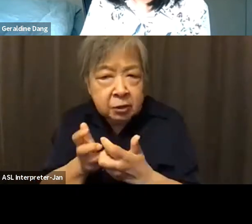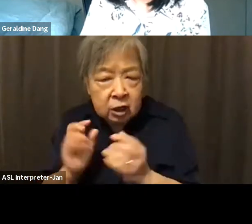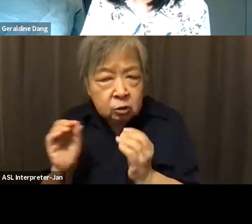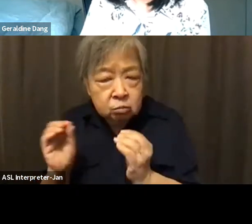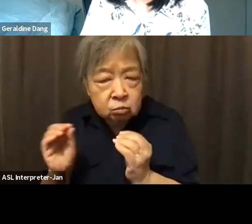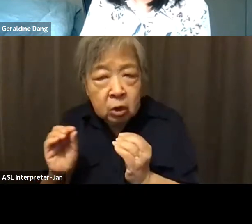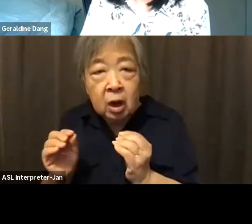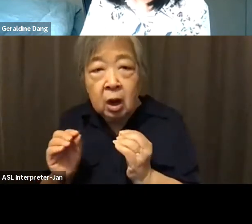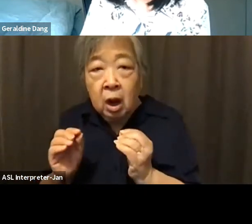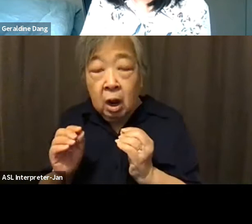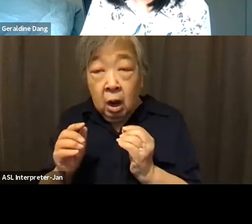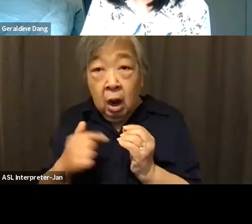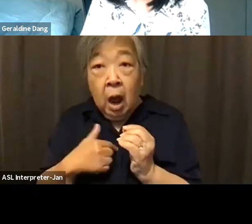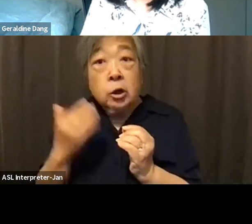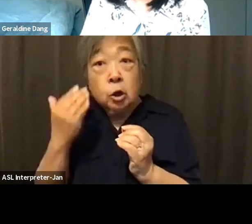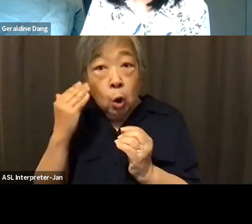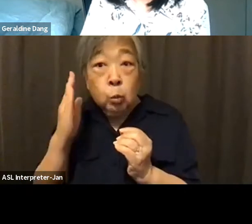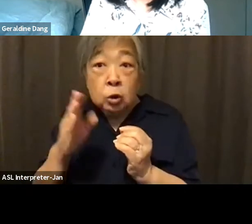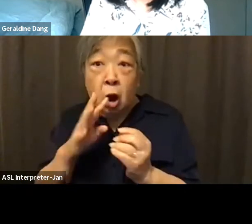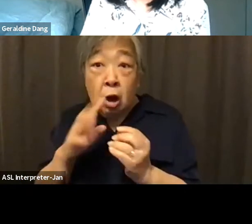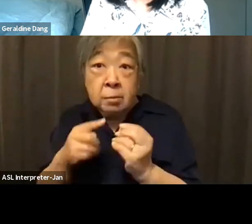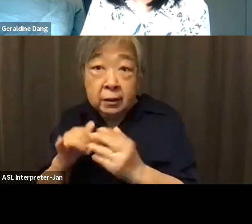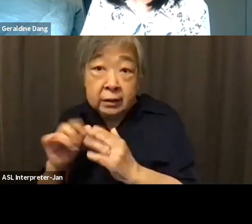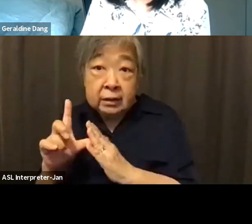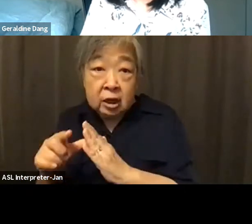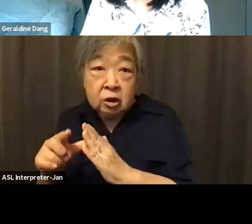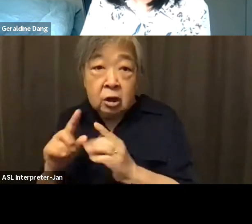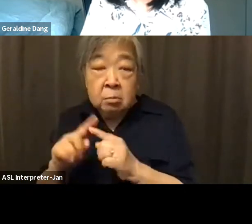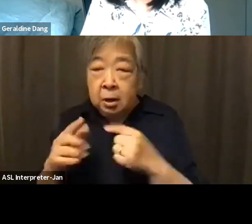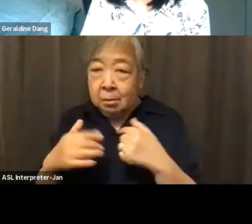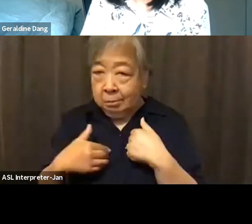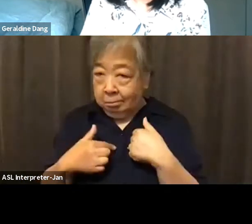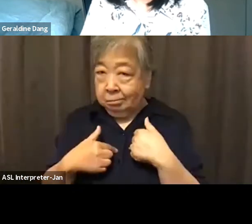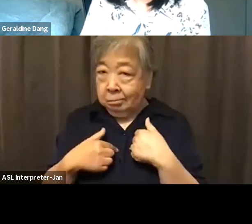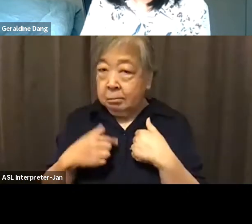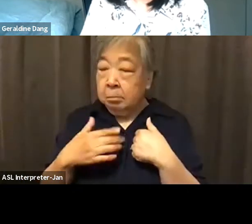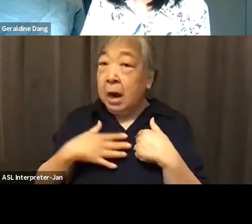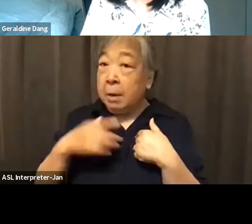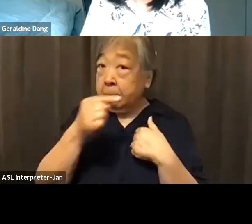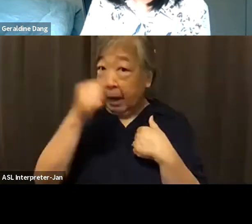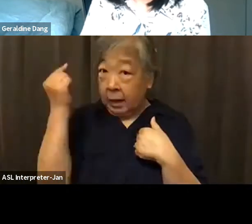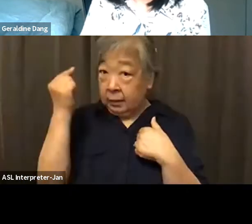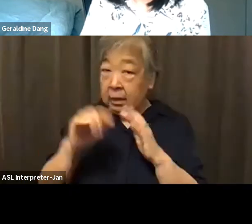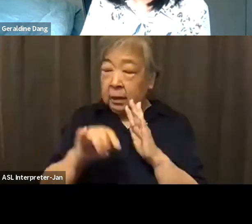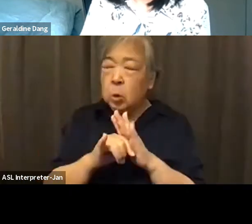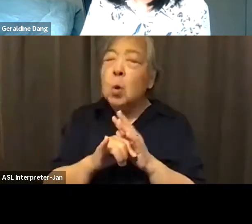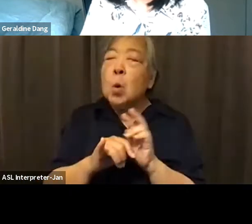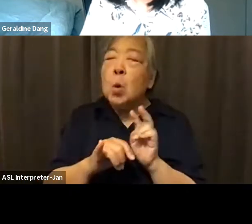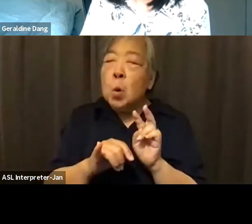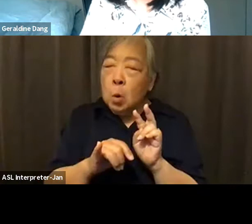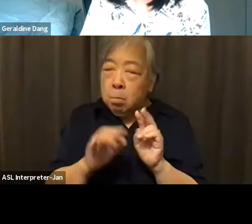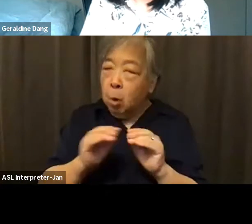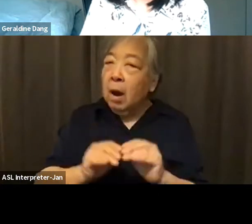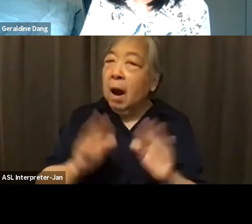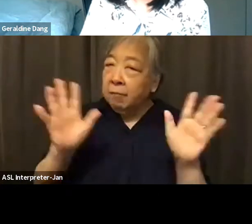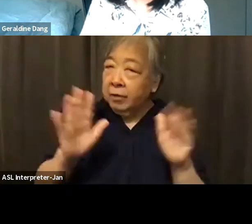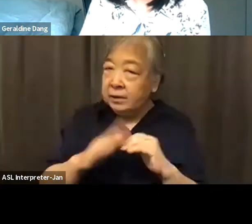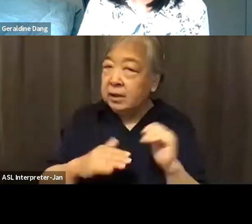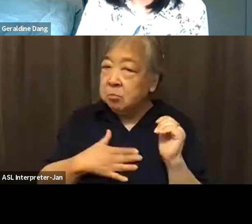I know that we'll talk about this a little later but my Blackness as much took a much front seat than my disability did, so yeah.